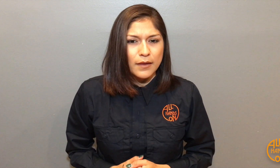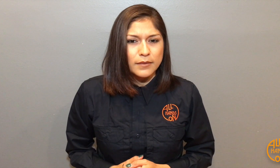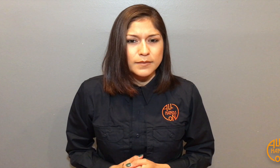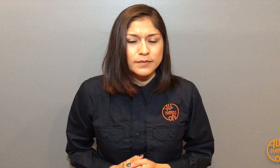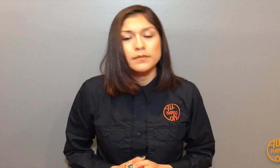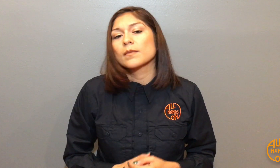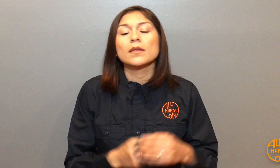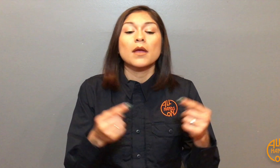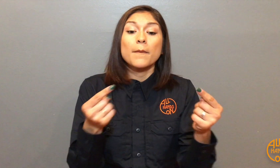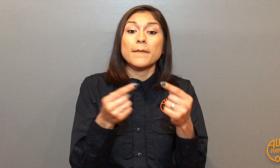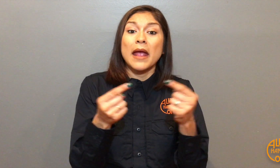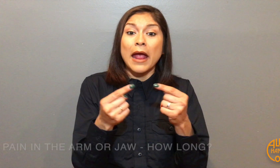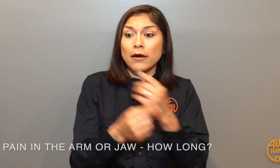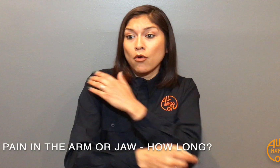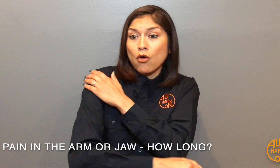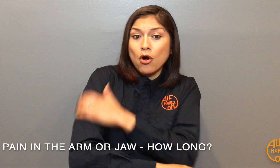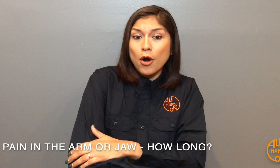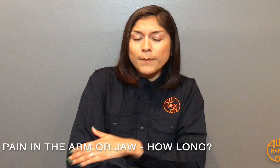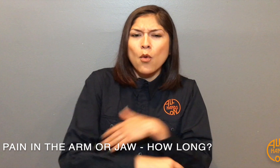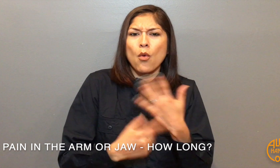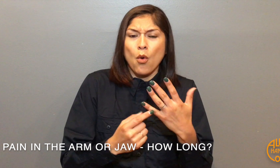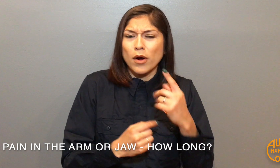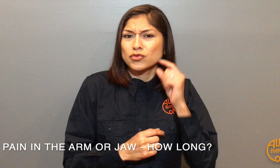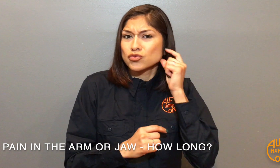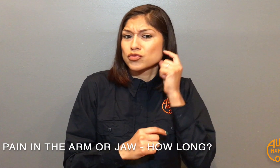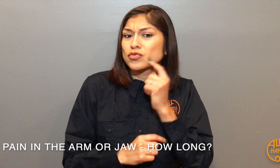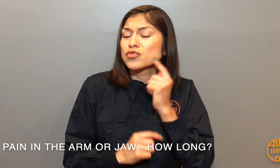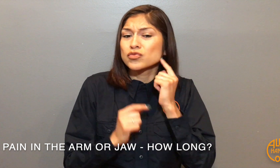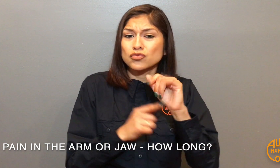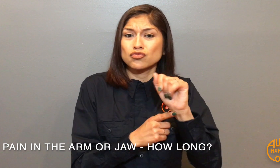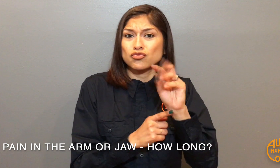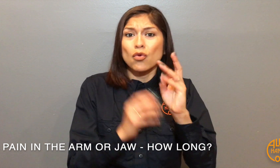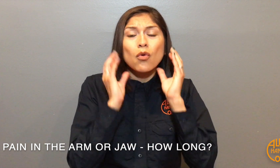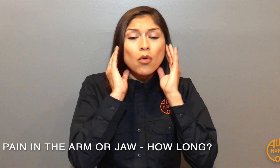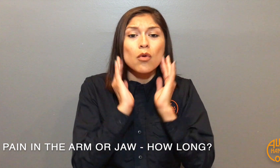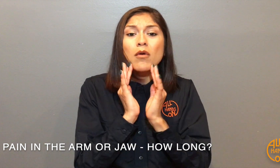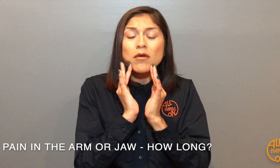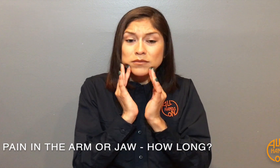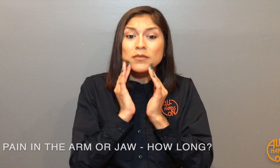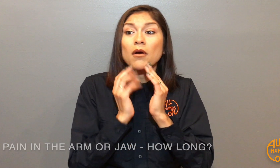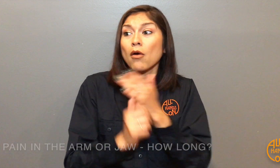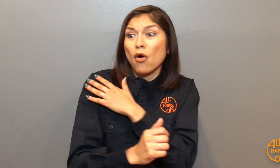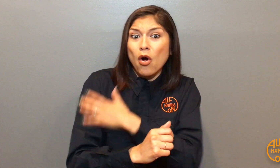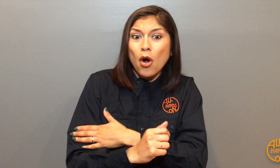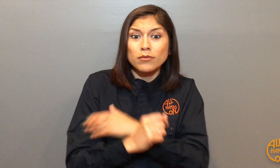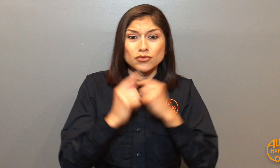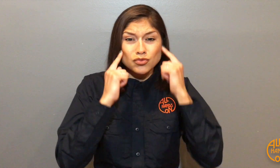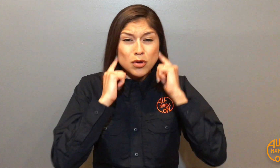would want to mark, if you have any kind of pain on your arm or your jaw